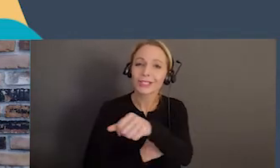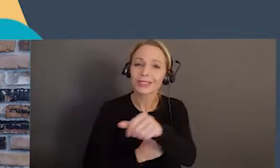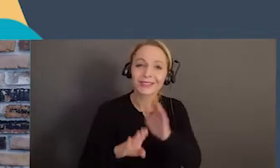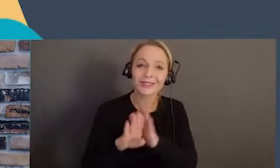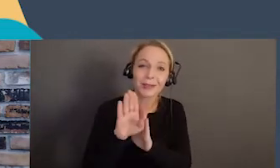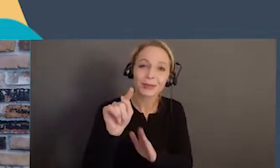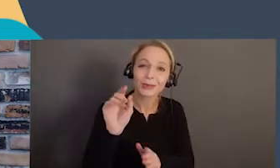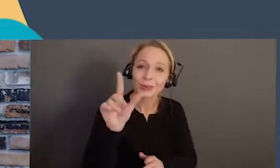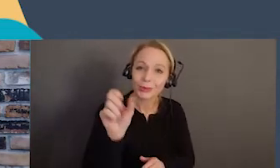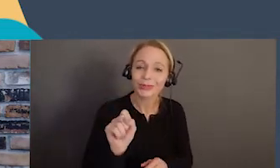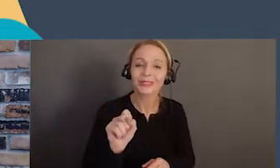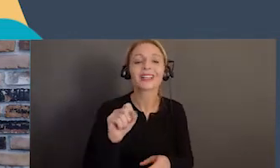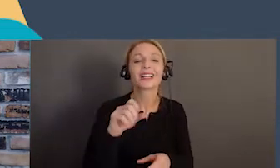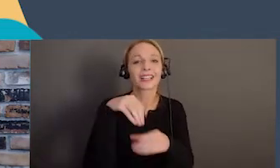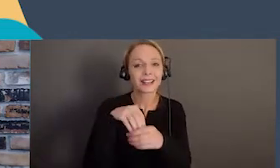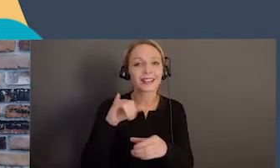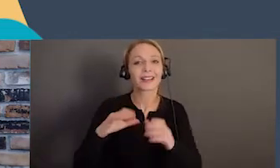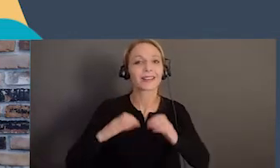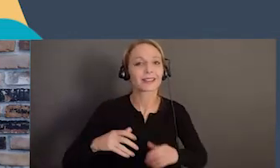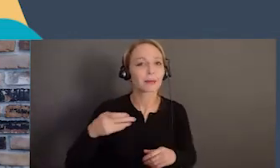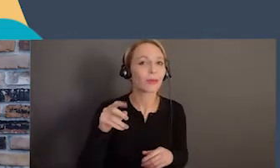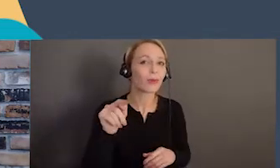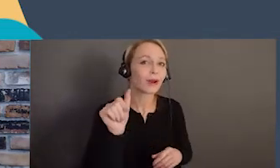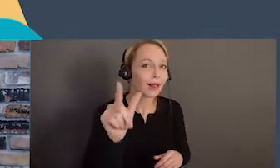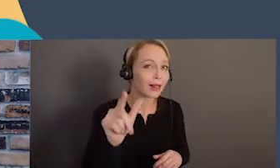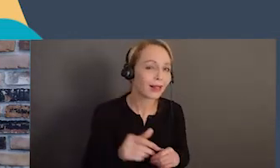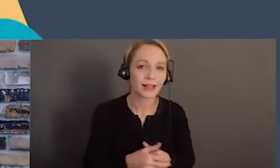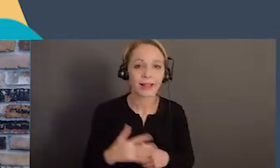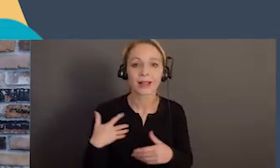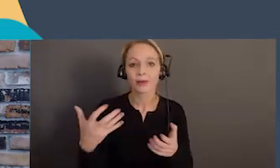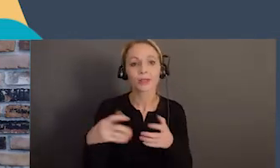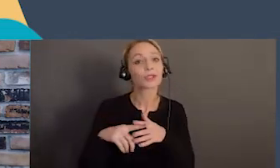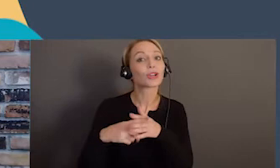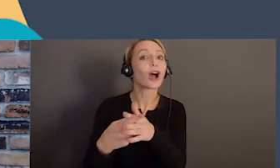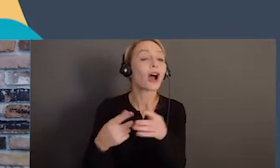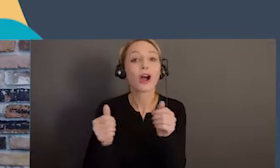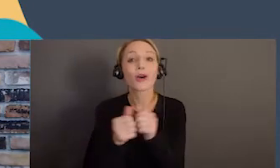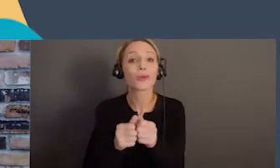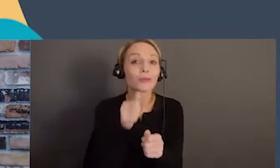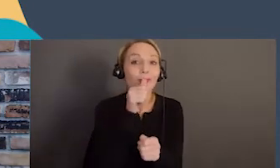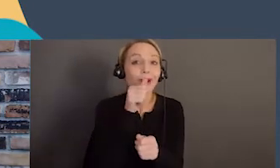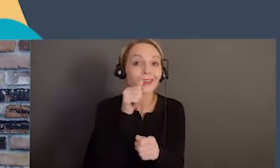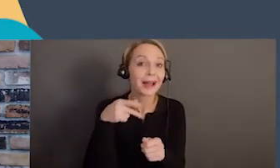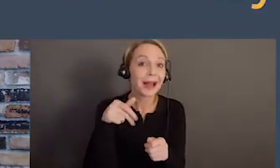TOOLS INTO THE CUSTOMER PORTAL. START WITH PRIVATE APPS.